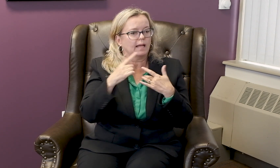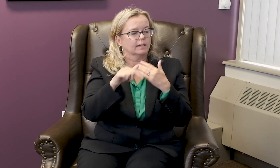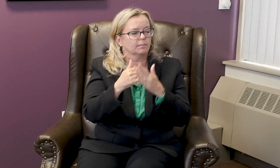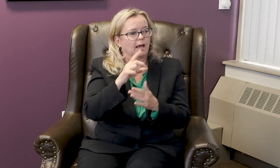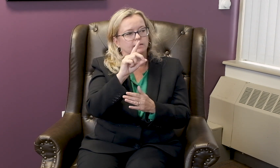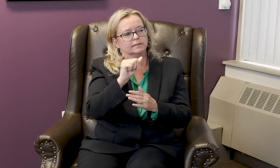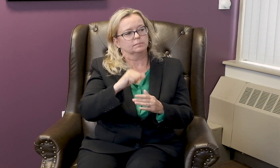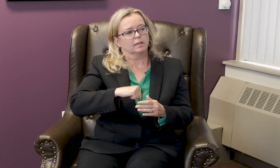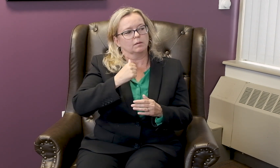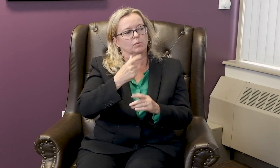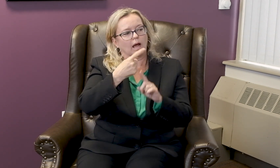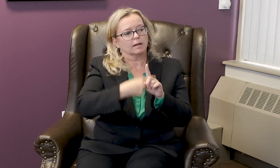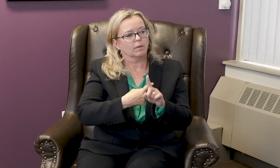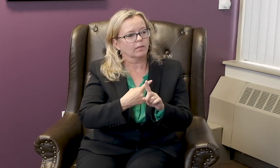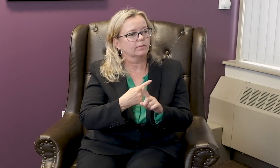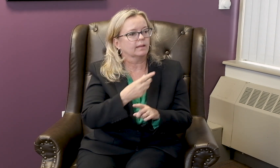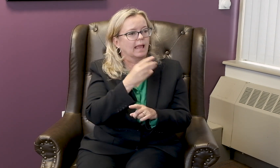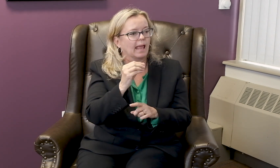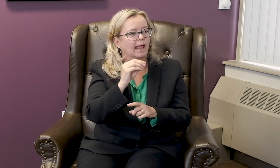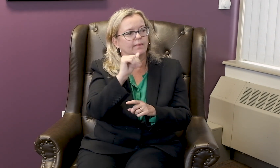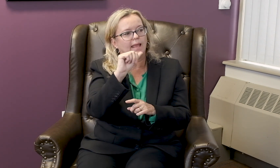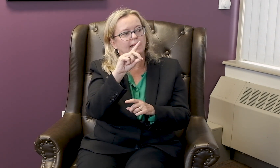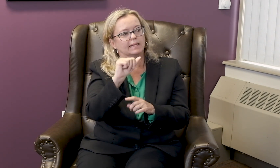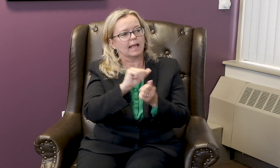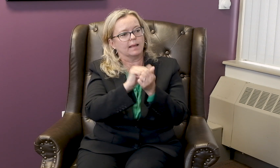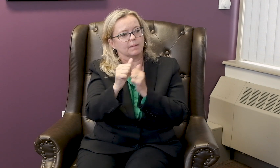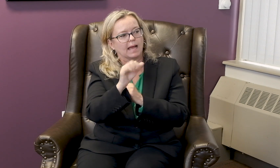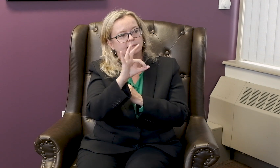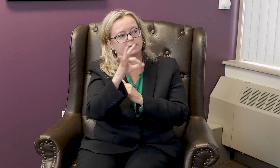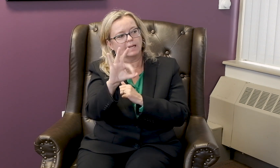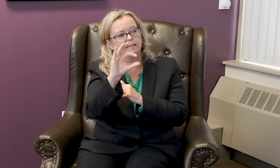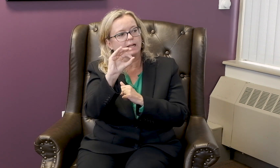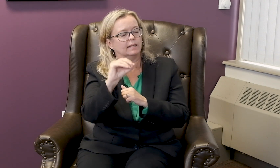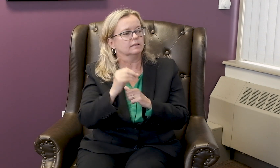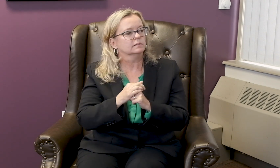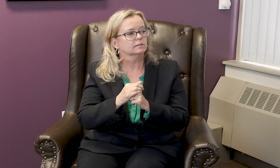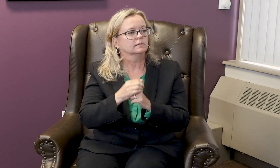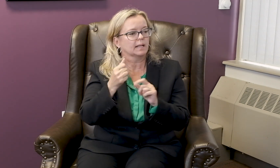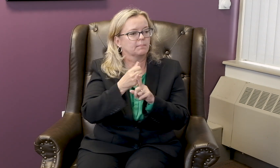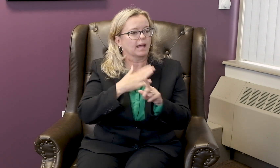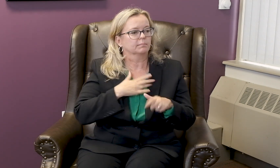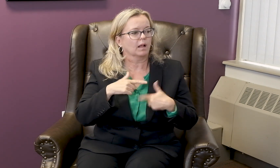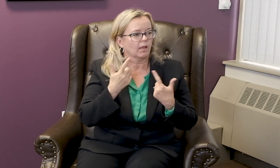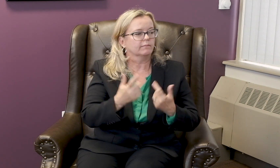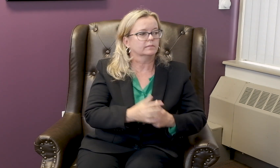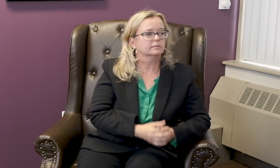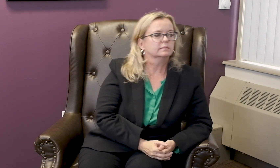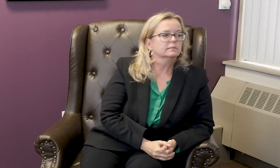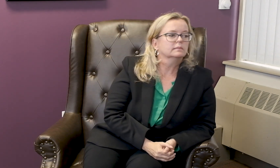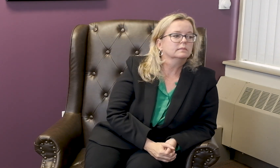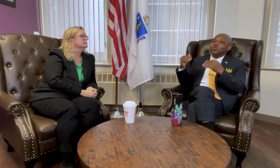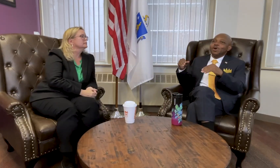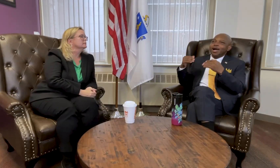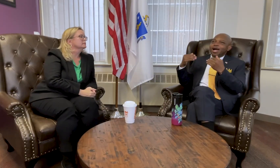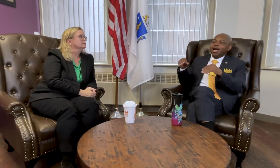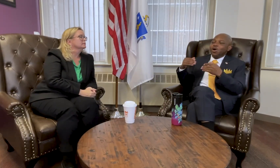about disability pride month and the passing of the ADA in 1990; it was formative to my life.